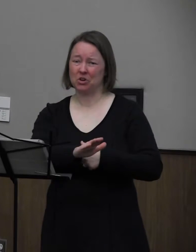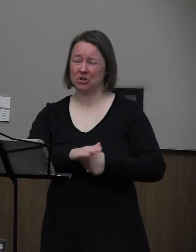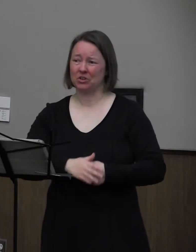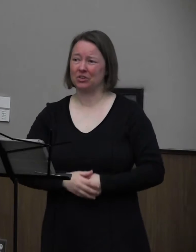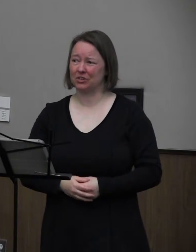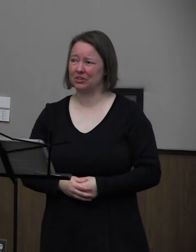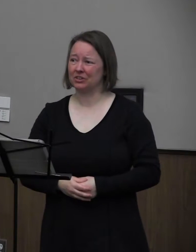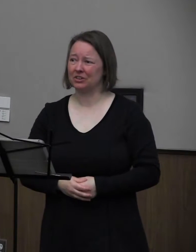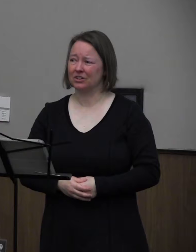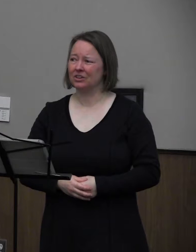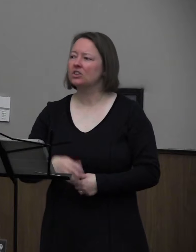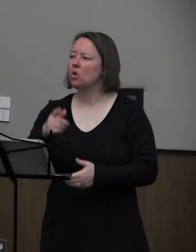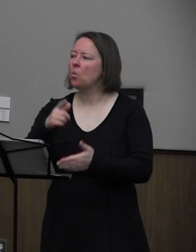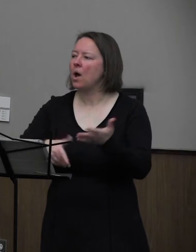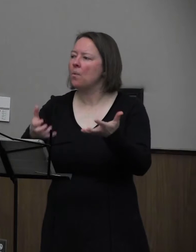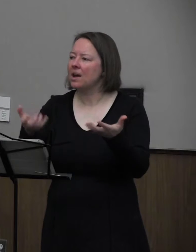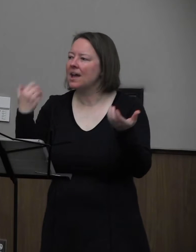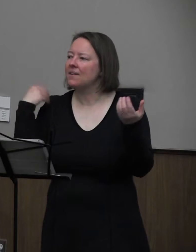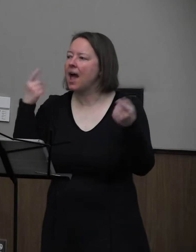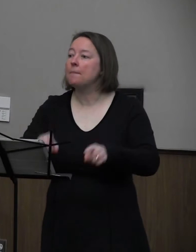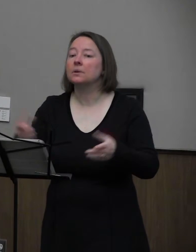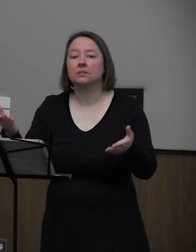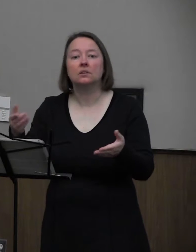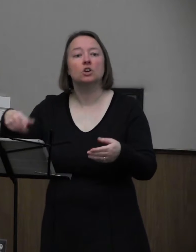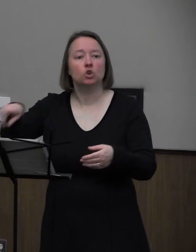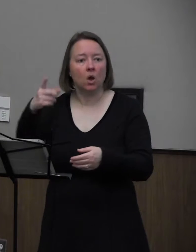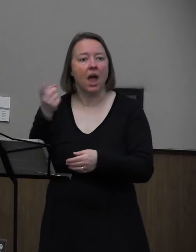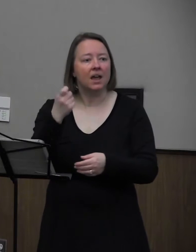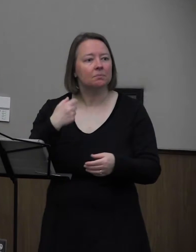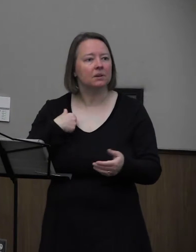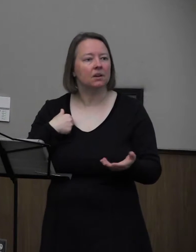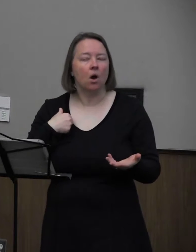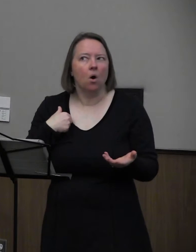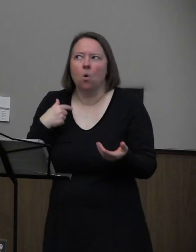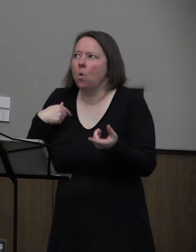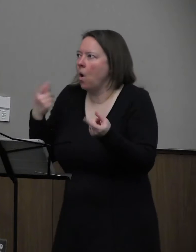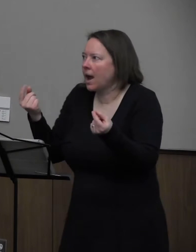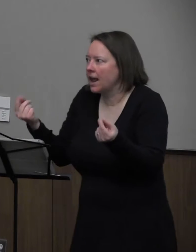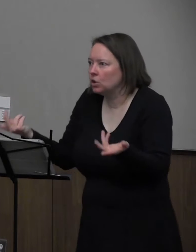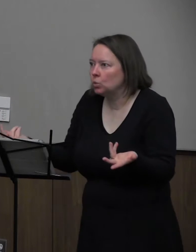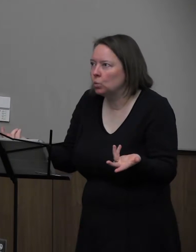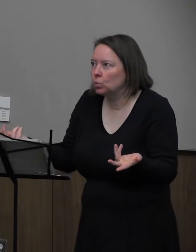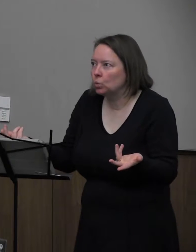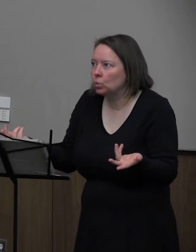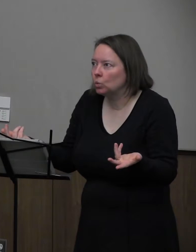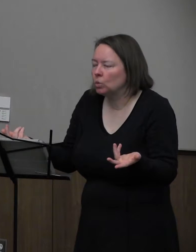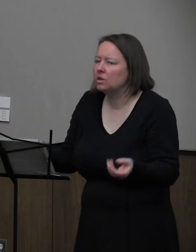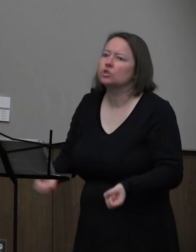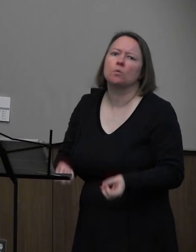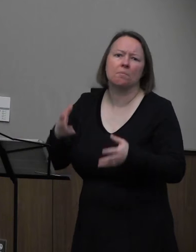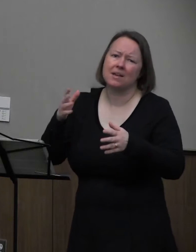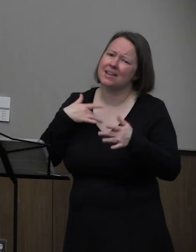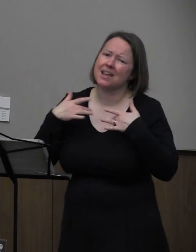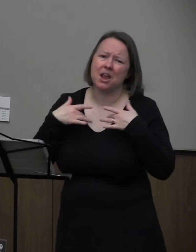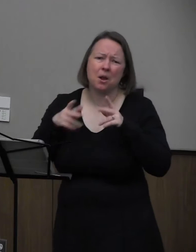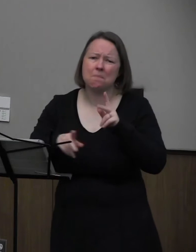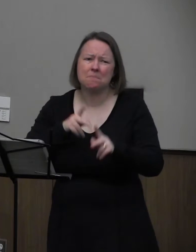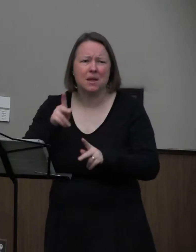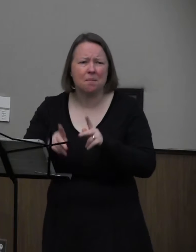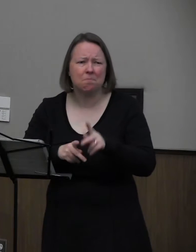So here's what I want to happen. You asked me, 'What can I do?' So many caring people, pages and pages